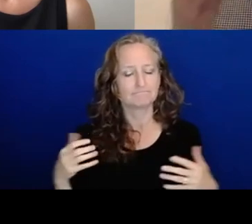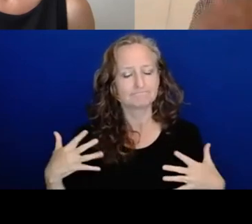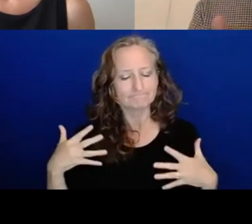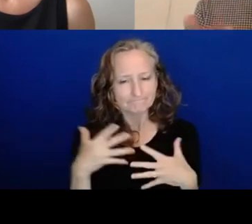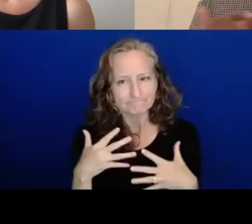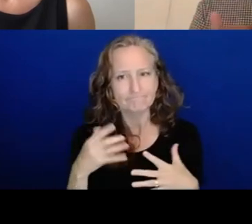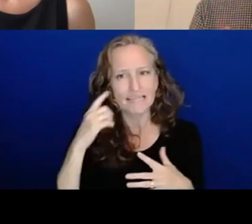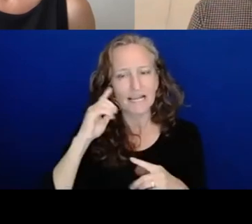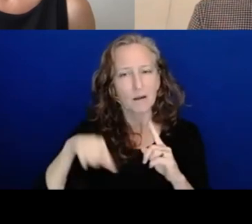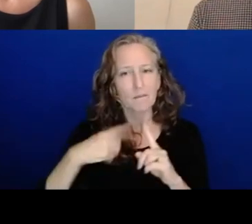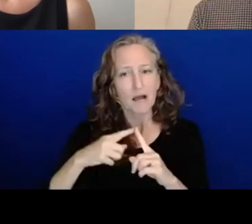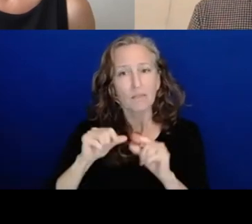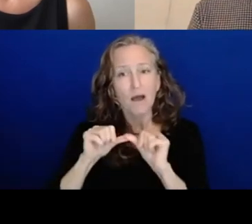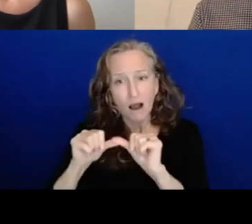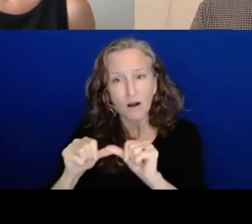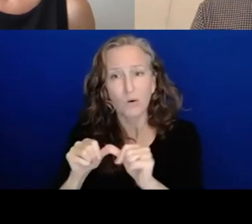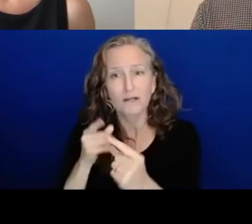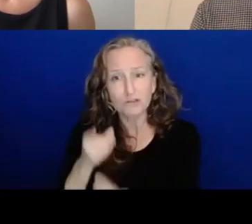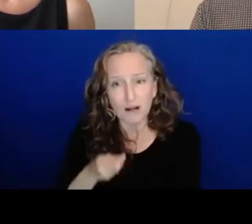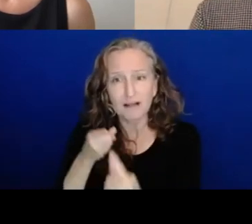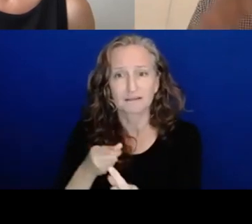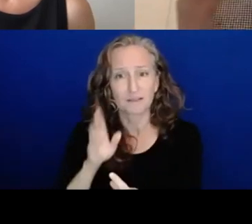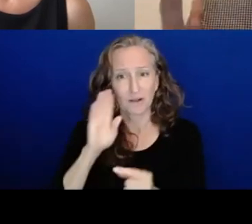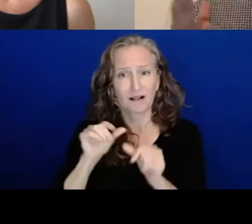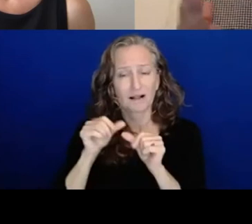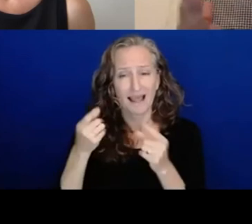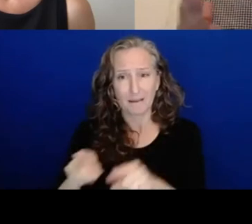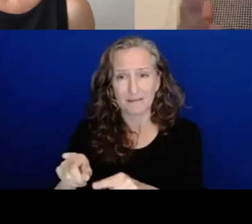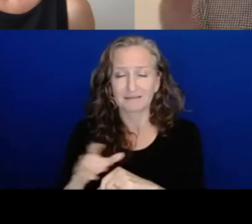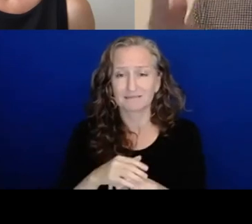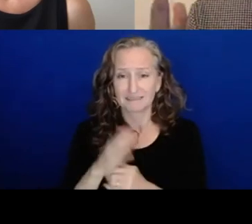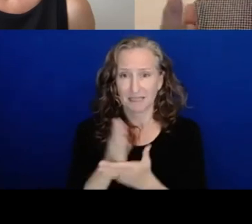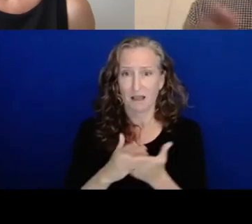the ongoing struggles that will continue. Some of the obstacles that are unknown to